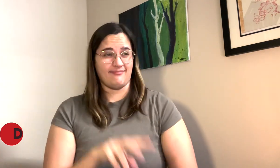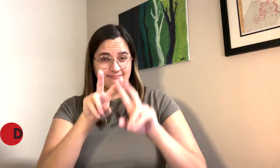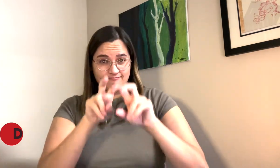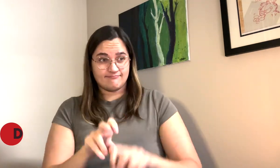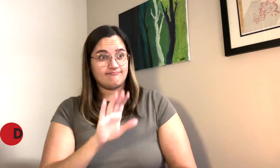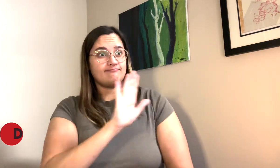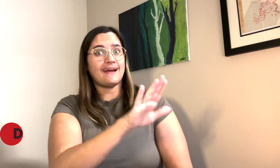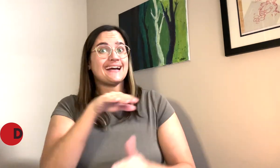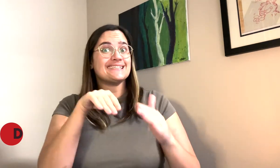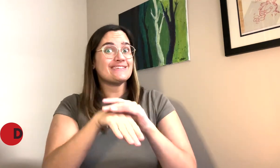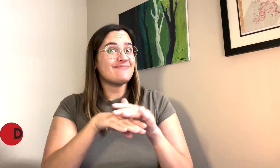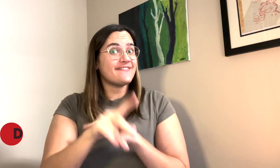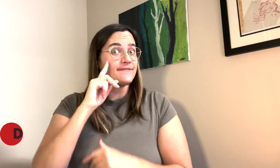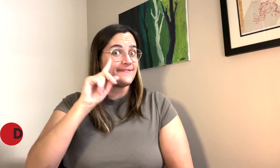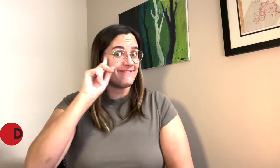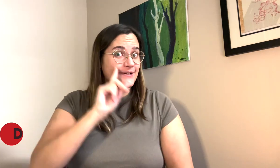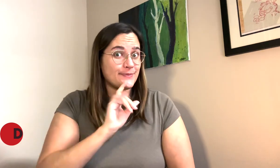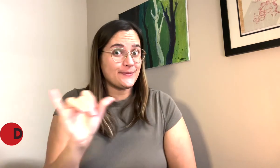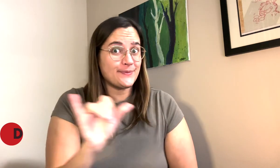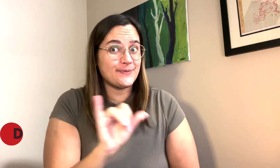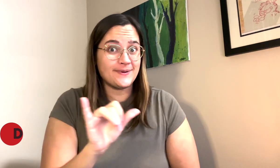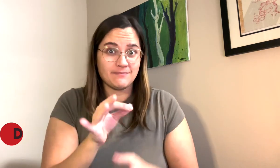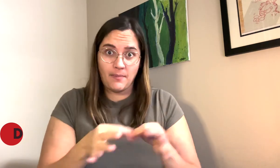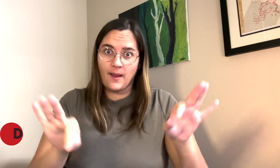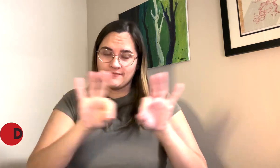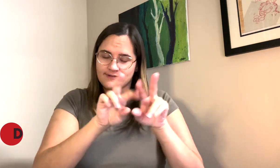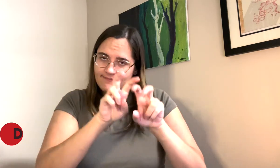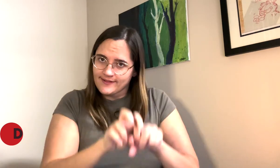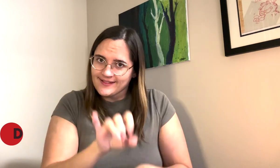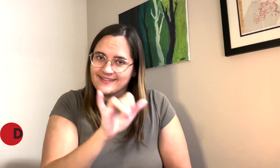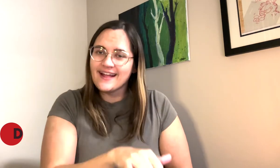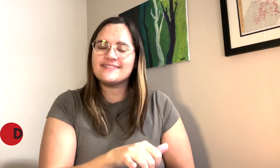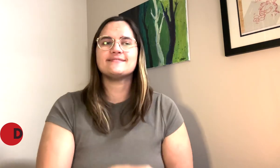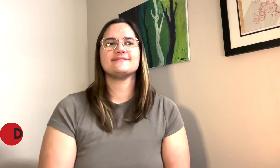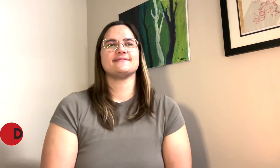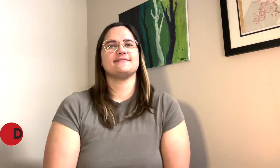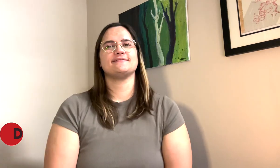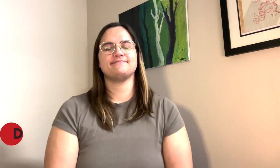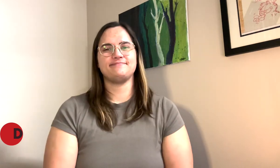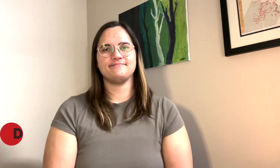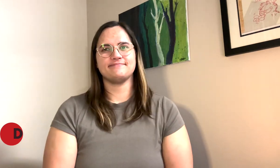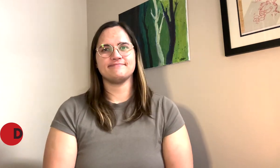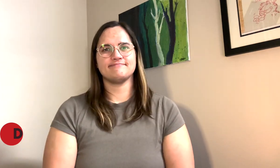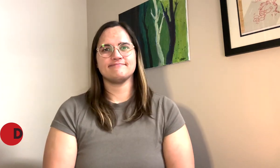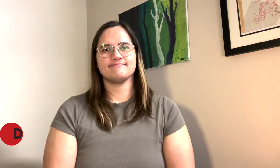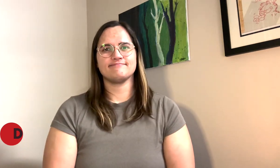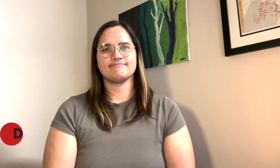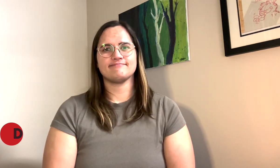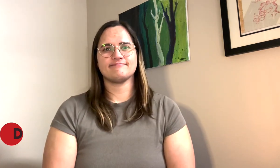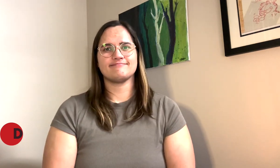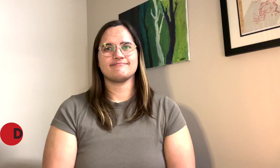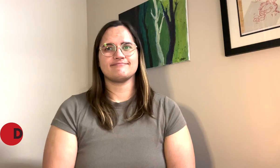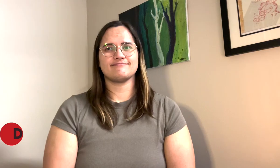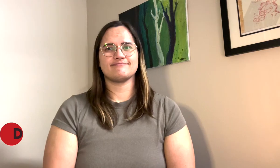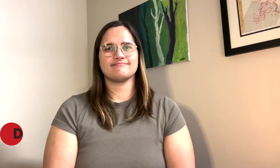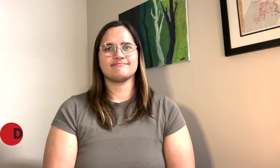journey is different. Some people don’t go to art school and